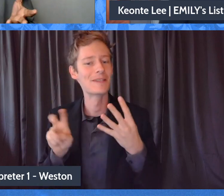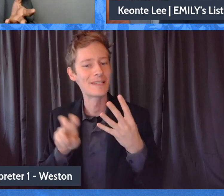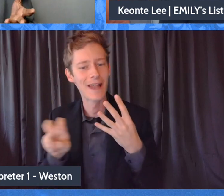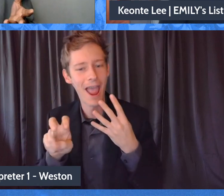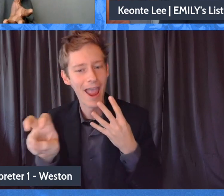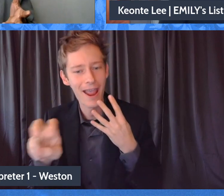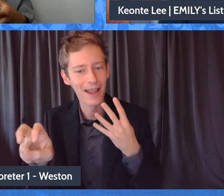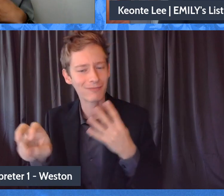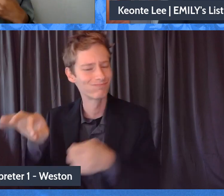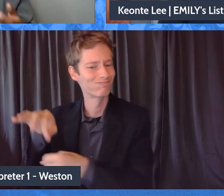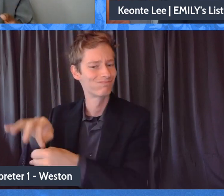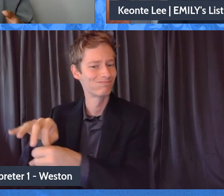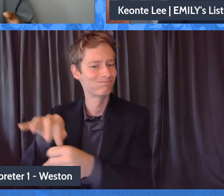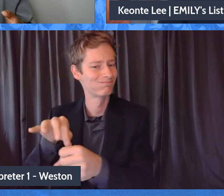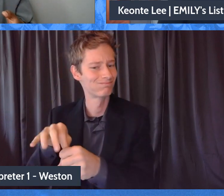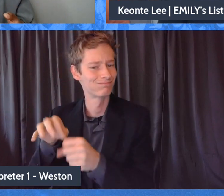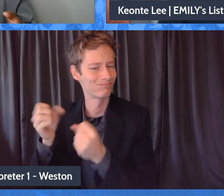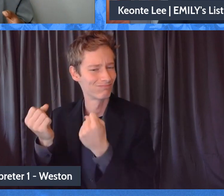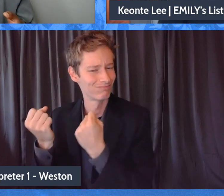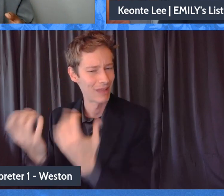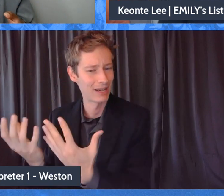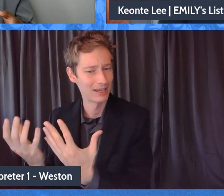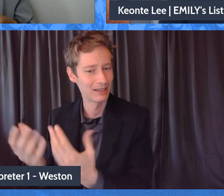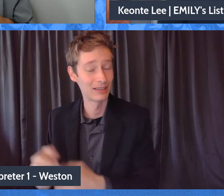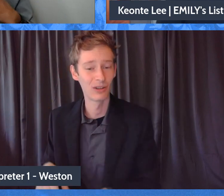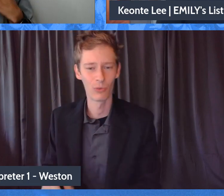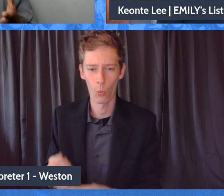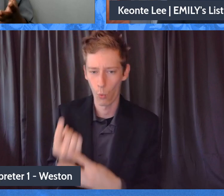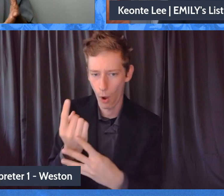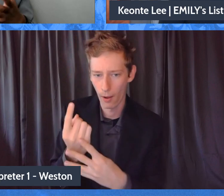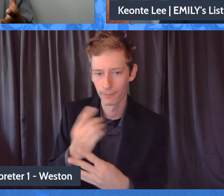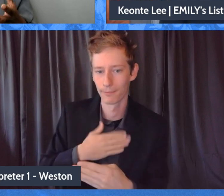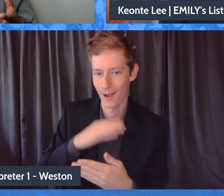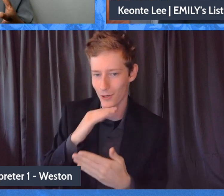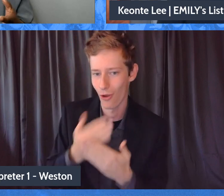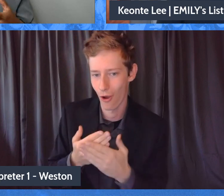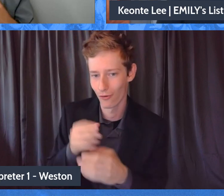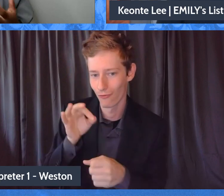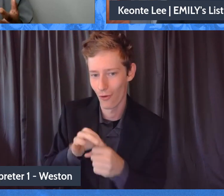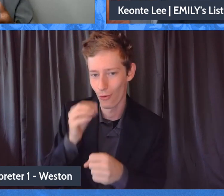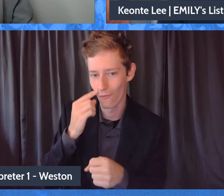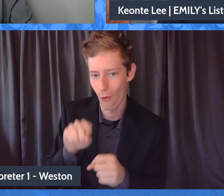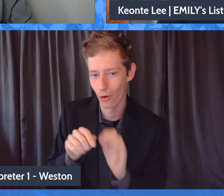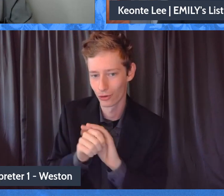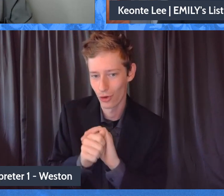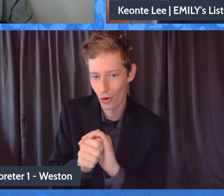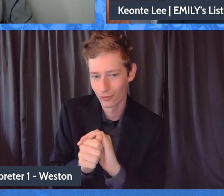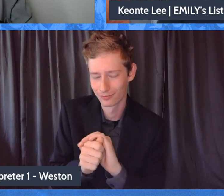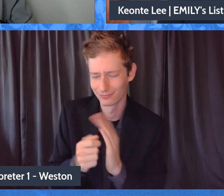and she was a little disappointed after the election and a turtle didn't win. And so I asked her, I was like,